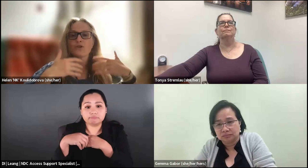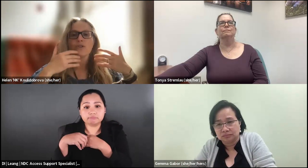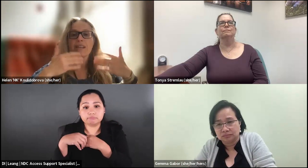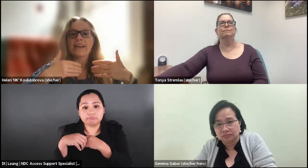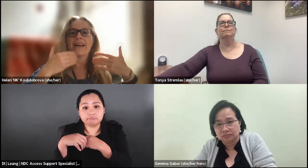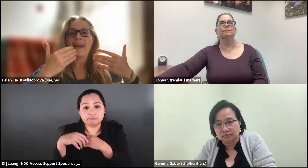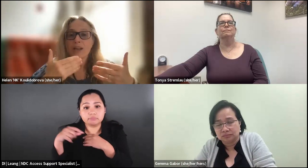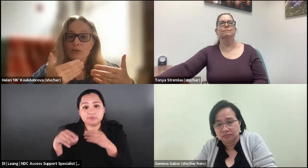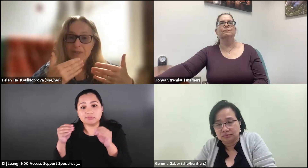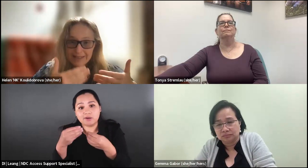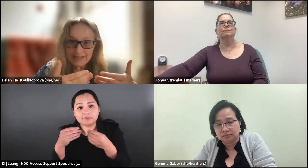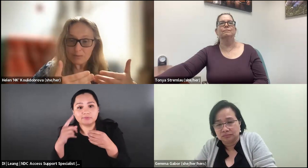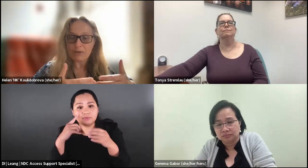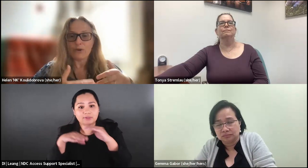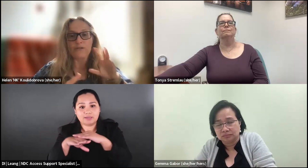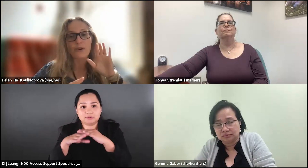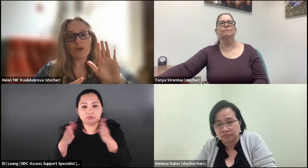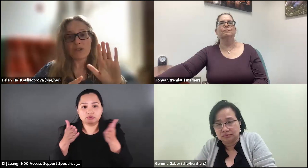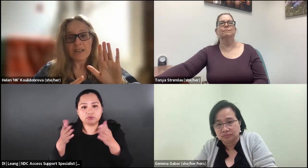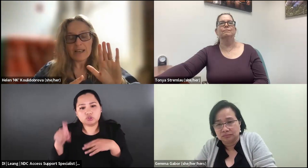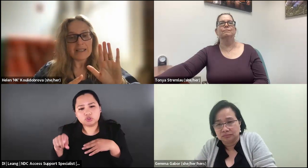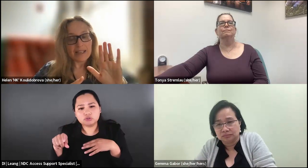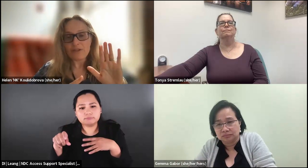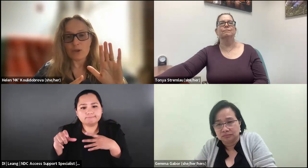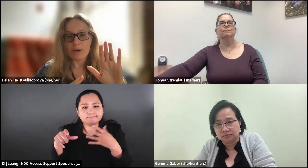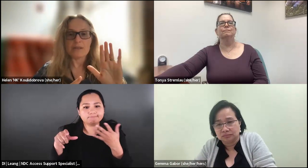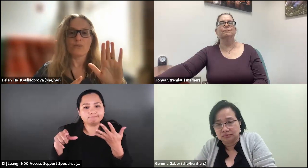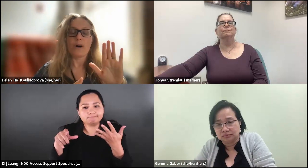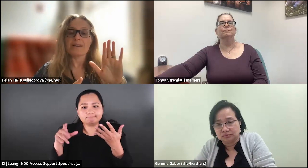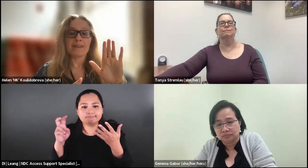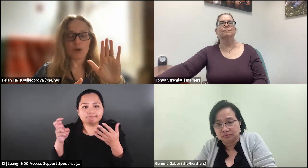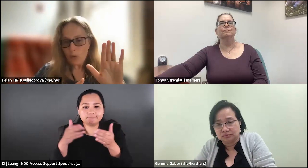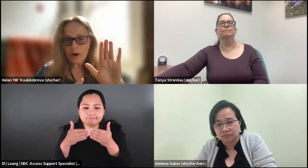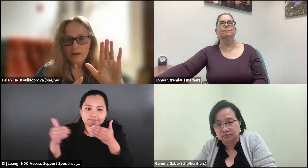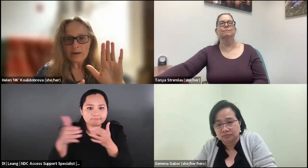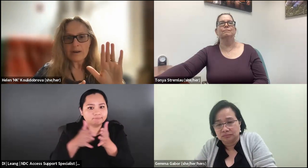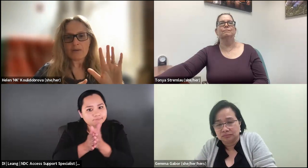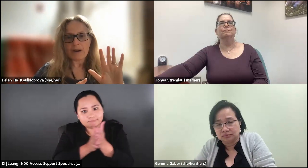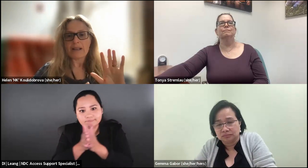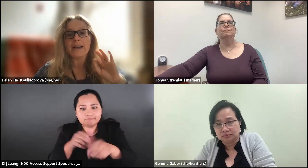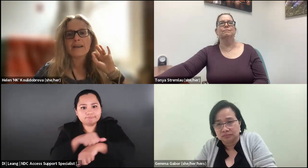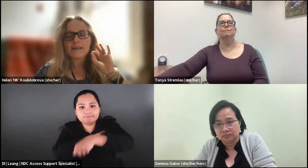should get ahead of this before the first deaf student walks in the door.